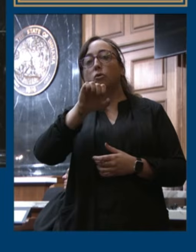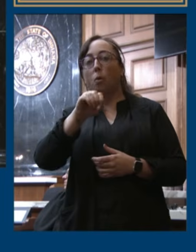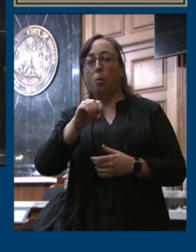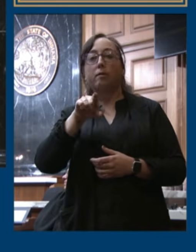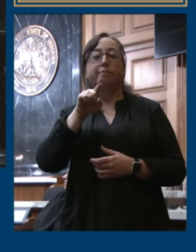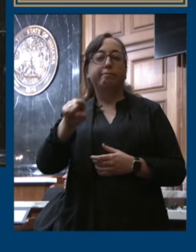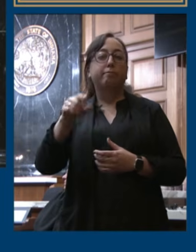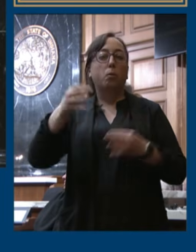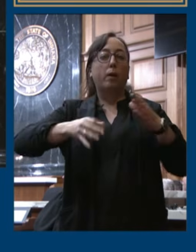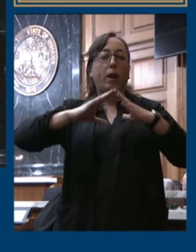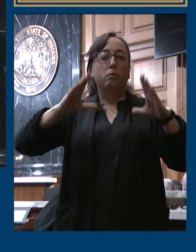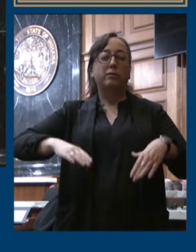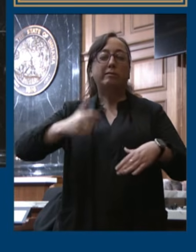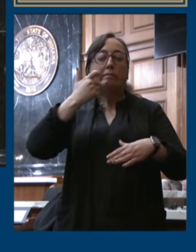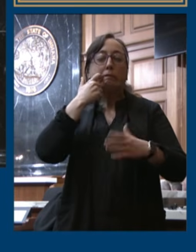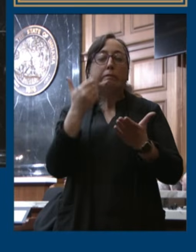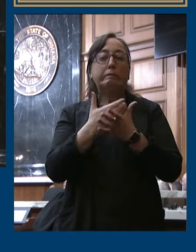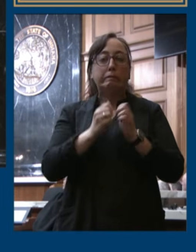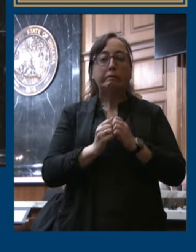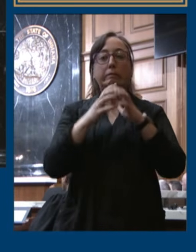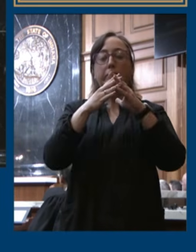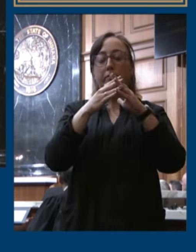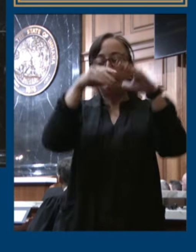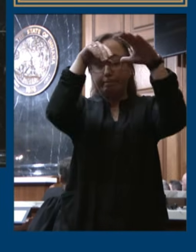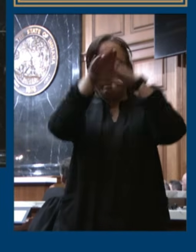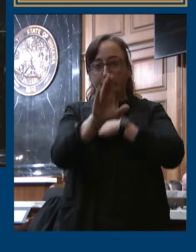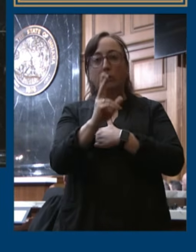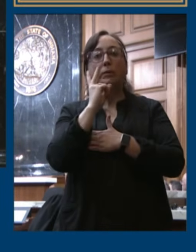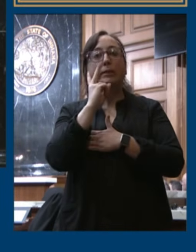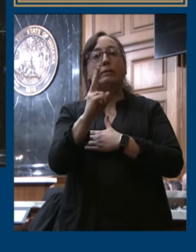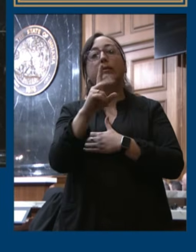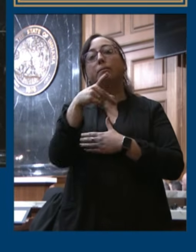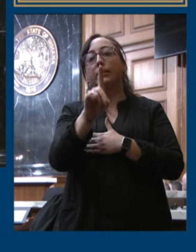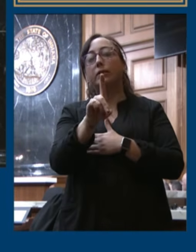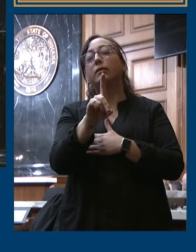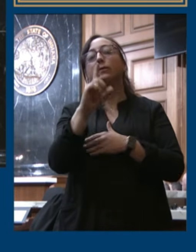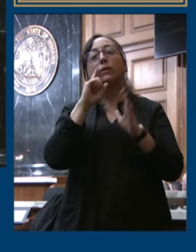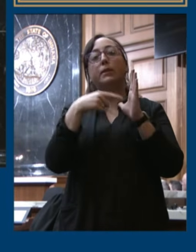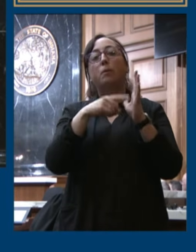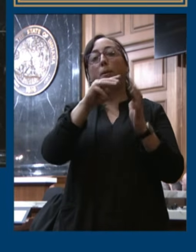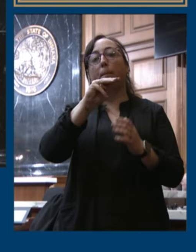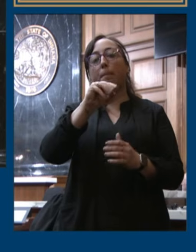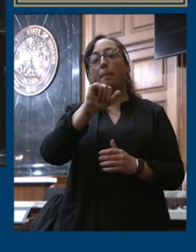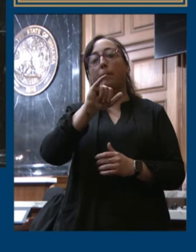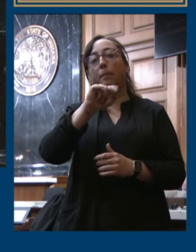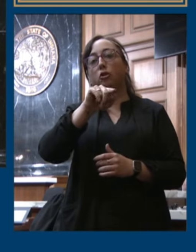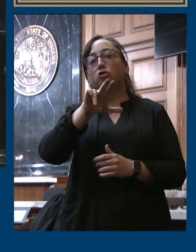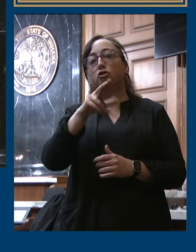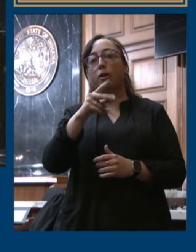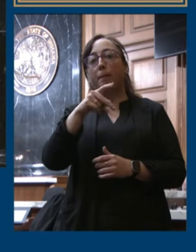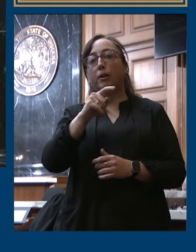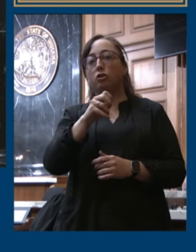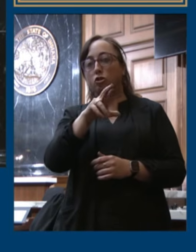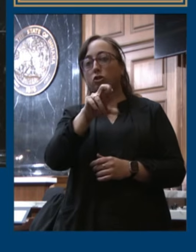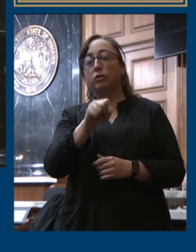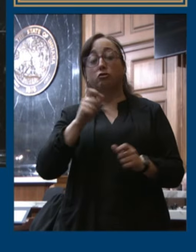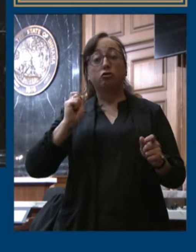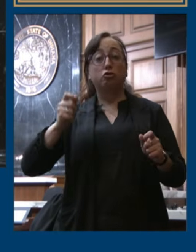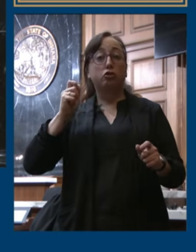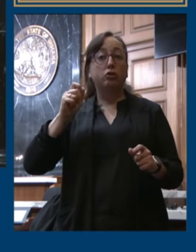HEARTLAND GEMS. AND INSIDE, WE FIND PUBLIC DEFENDERS LIKE MITCH PETERS. JUDGE JEFF CLYMER SAYS "CERTAIN RESIDENTS ARE ALIVE